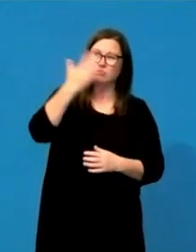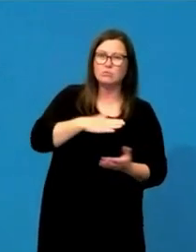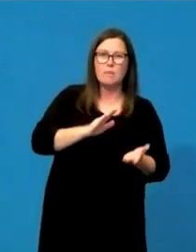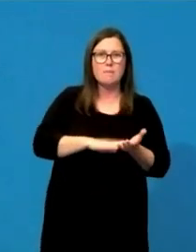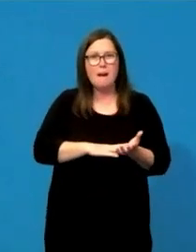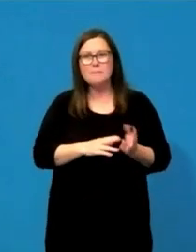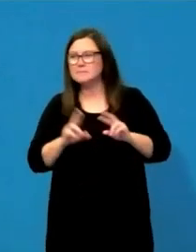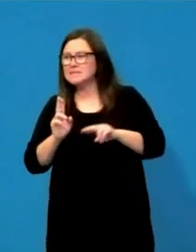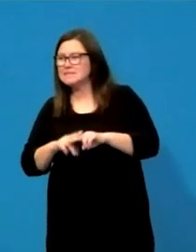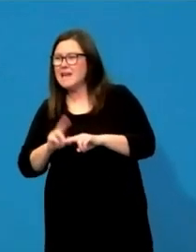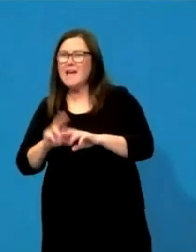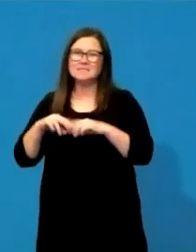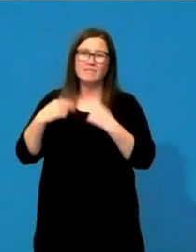Yeah. Exactly.